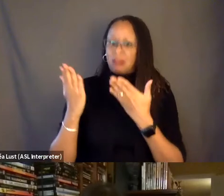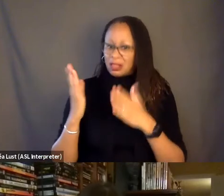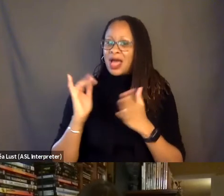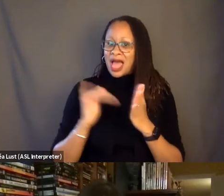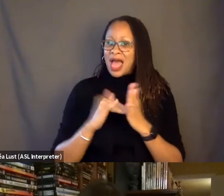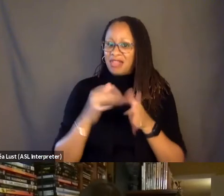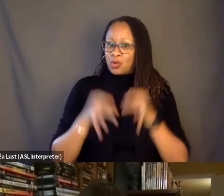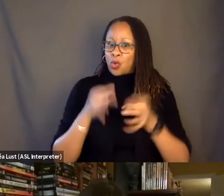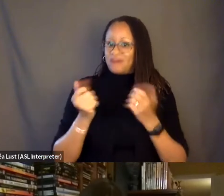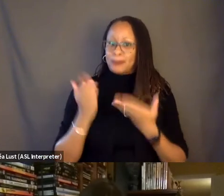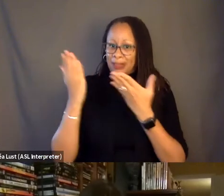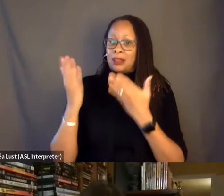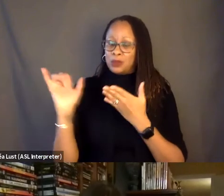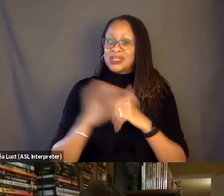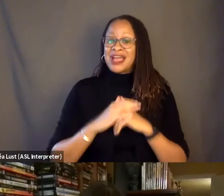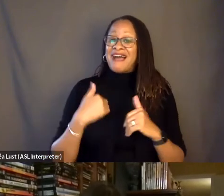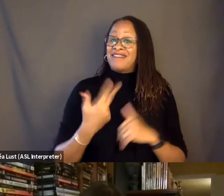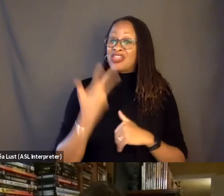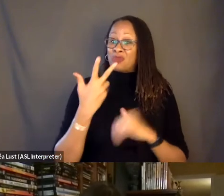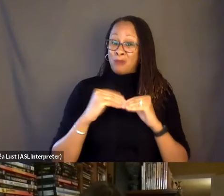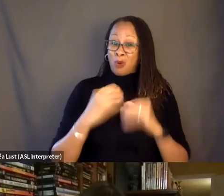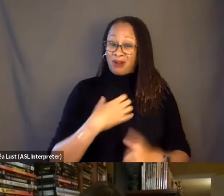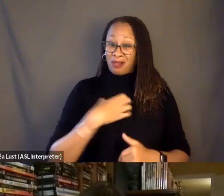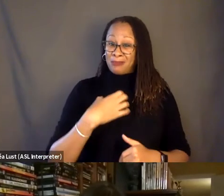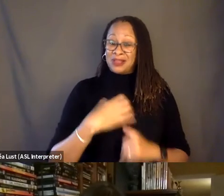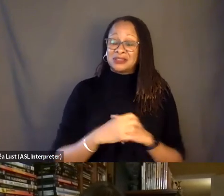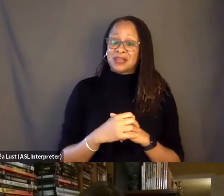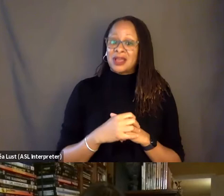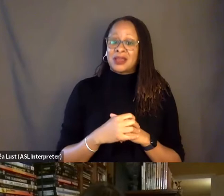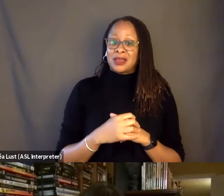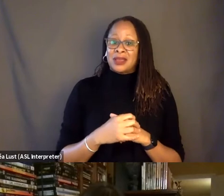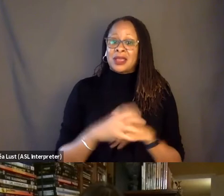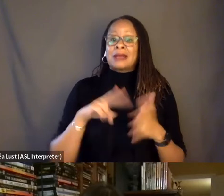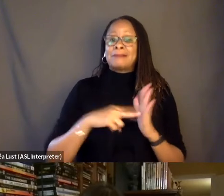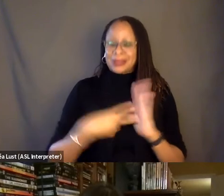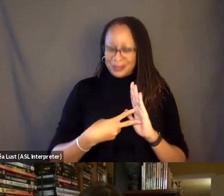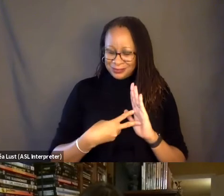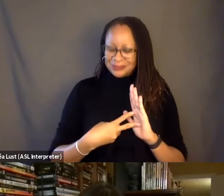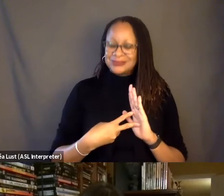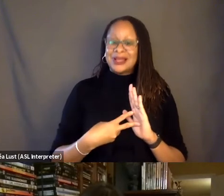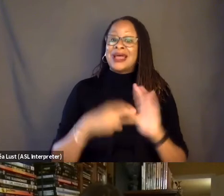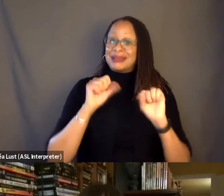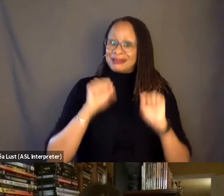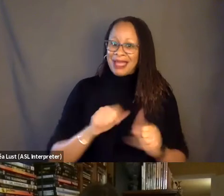I have three more complaints that were complaints meaning they may turn into cases.